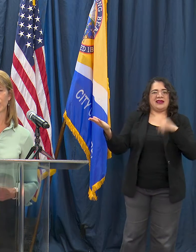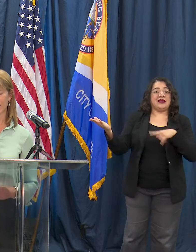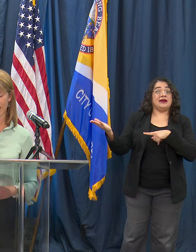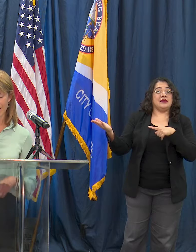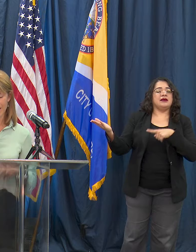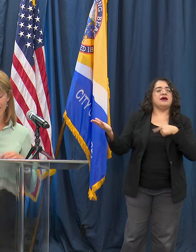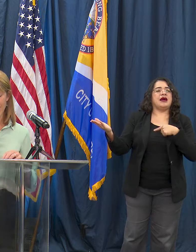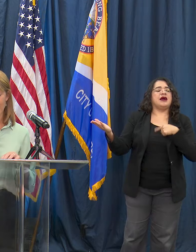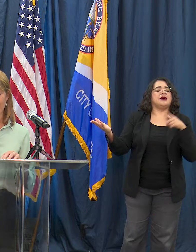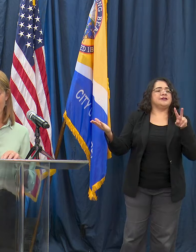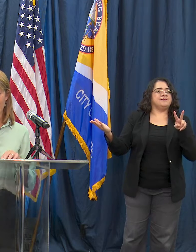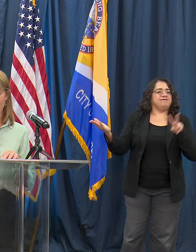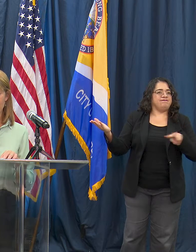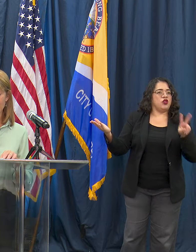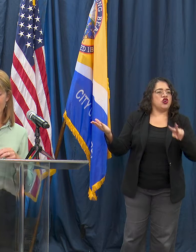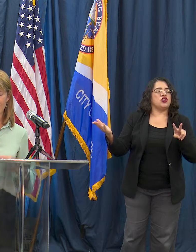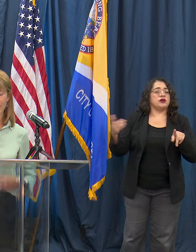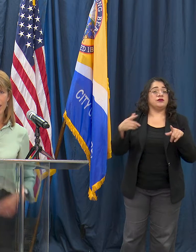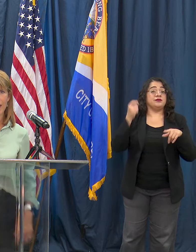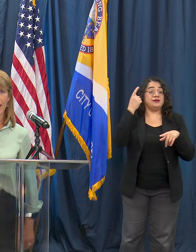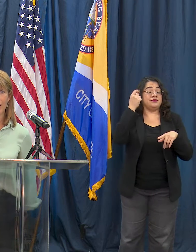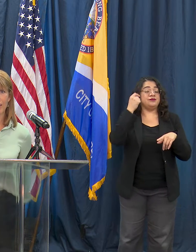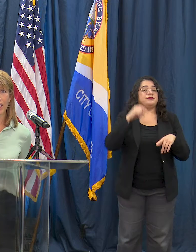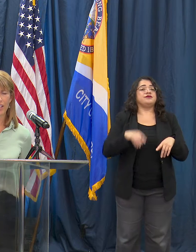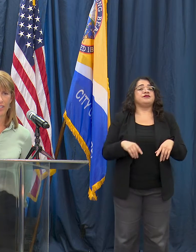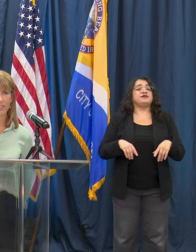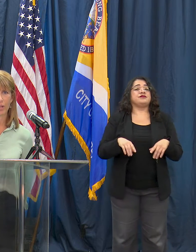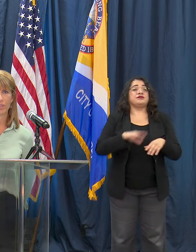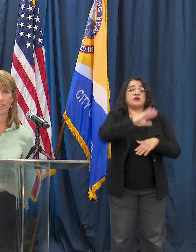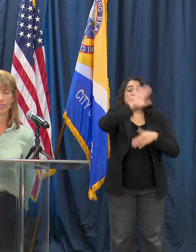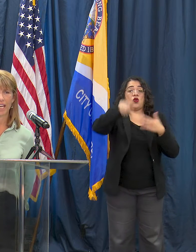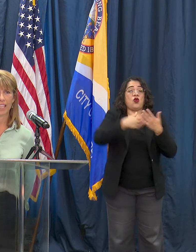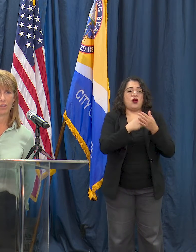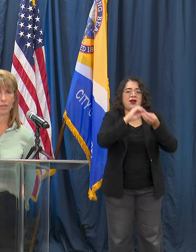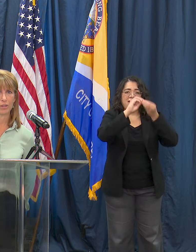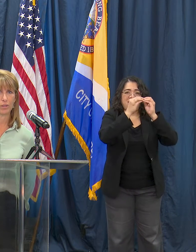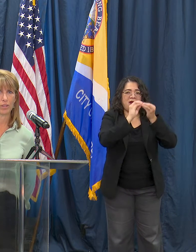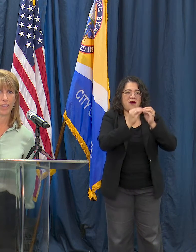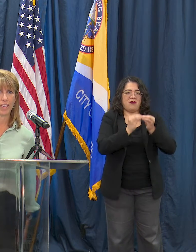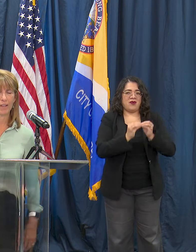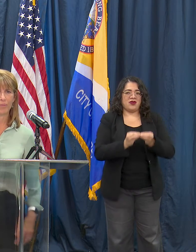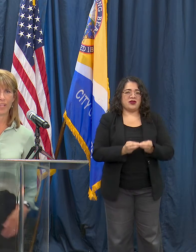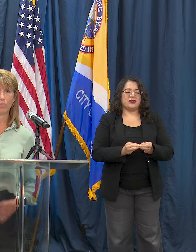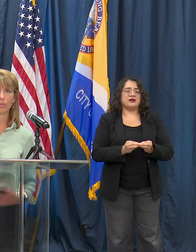quickly. Now, granted all of these numbers do not include the